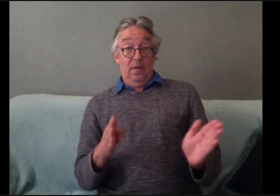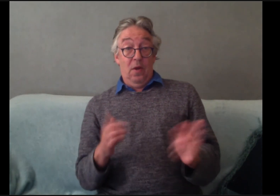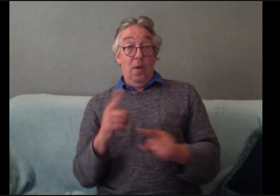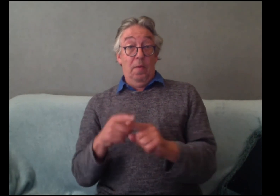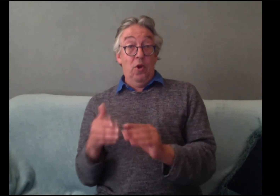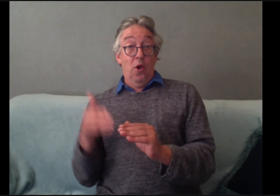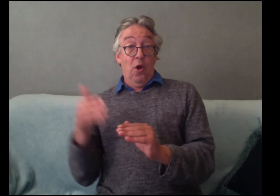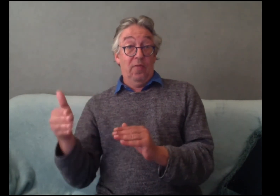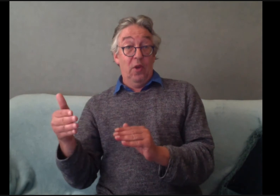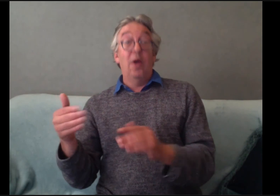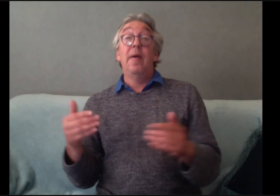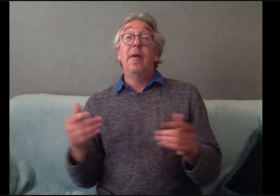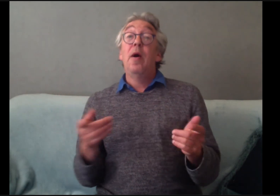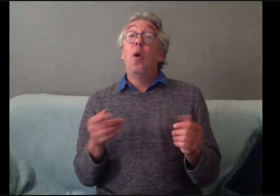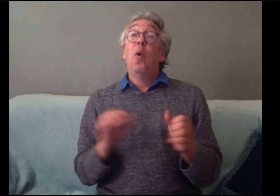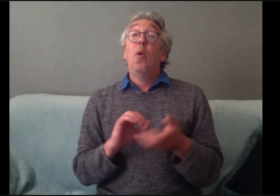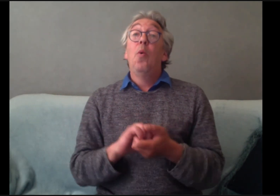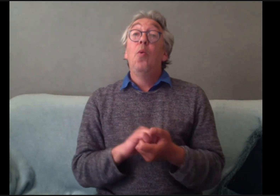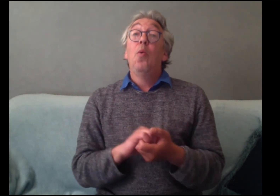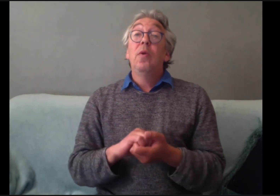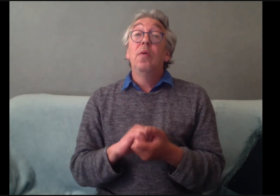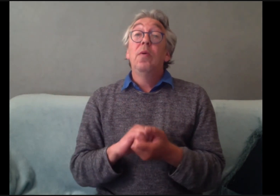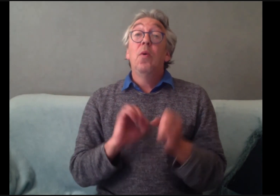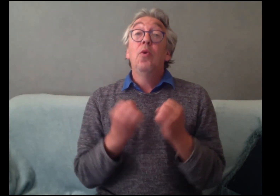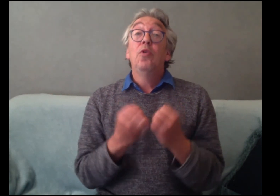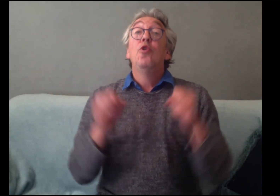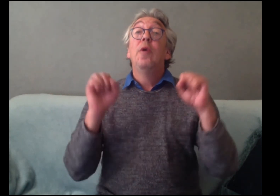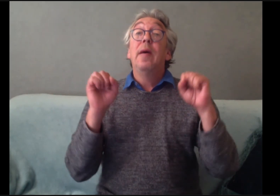To do capacity building... ...action.